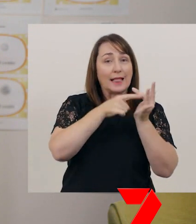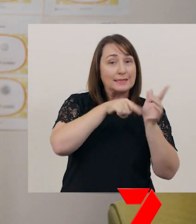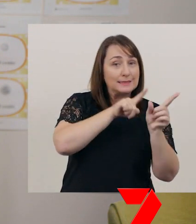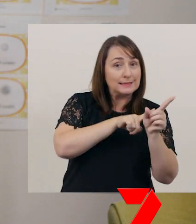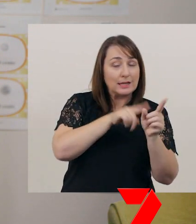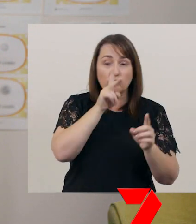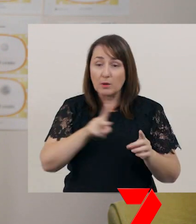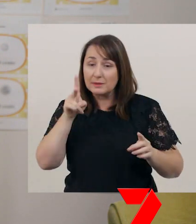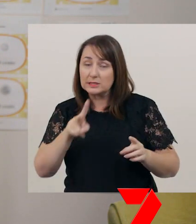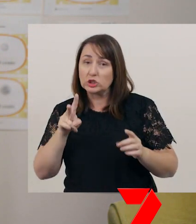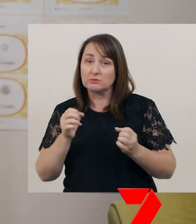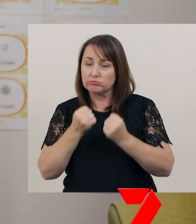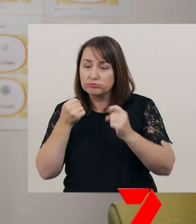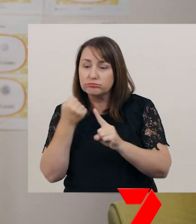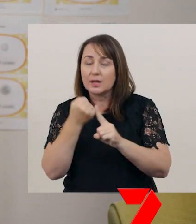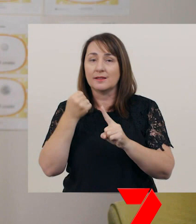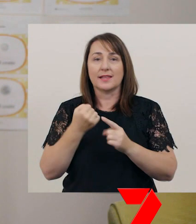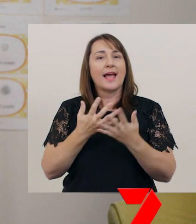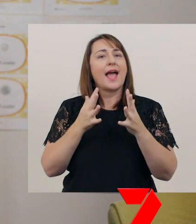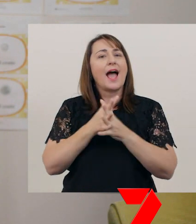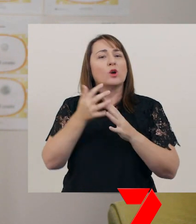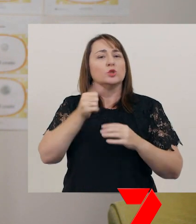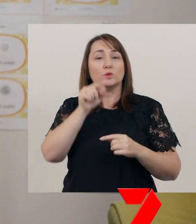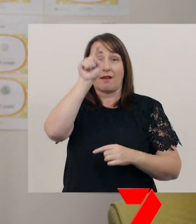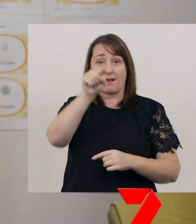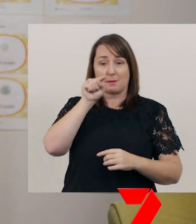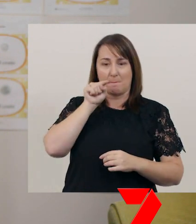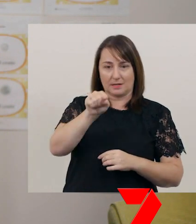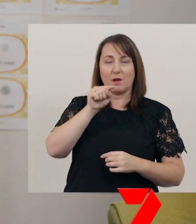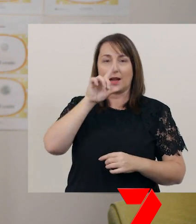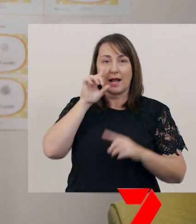Punctuation, such as an exclamation mark, can emphasise words or ideas.